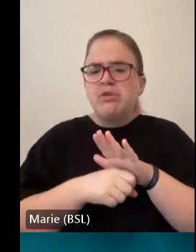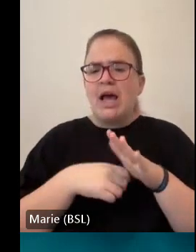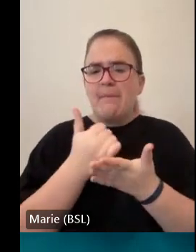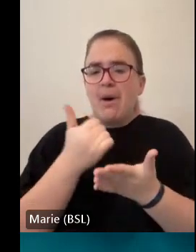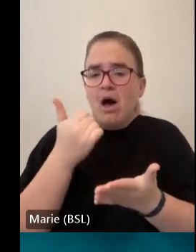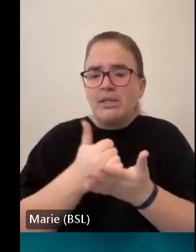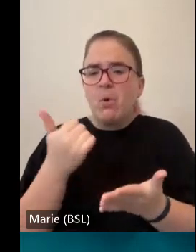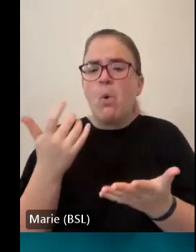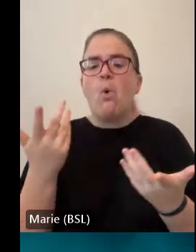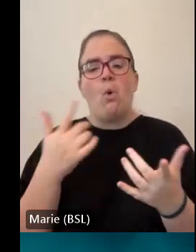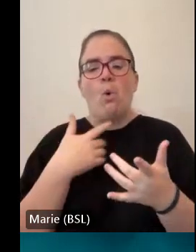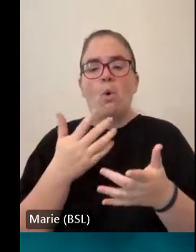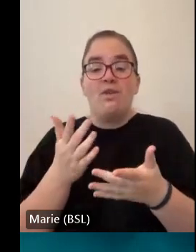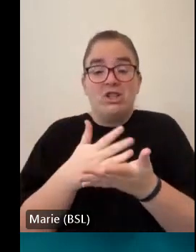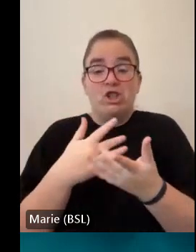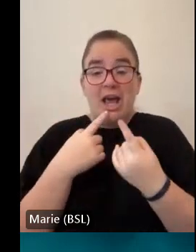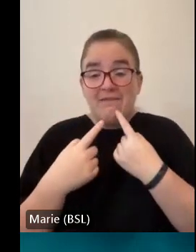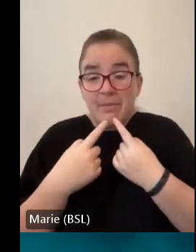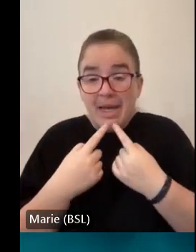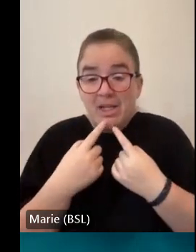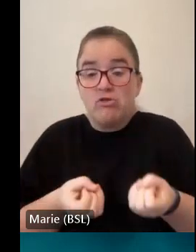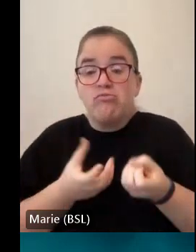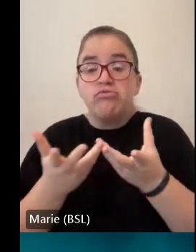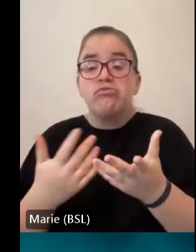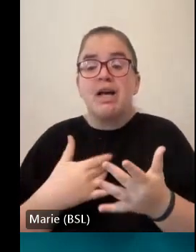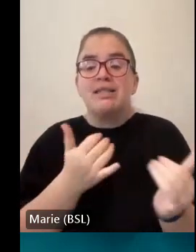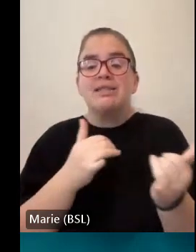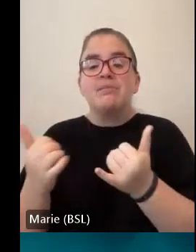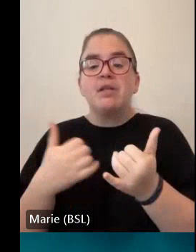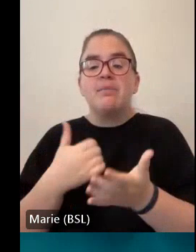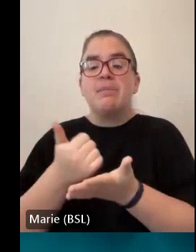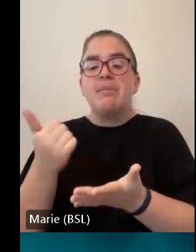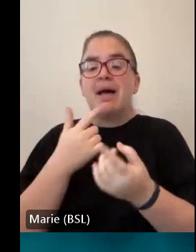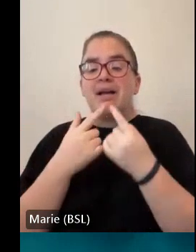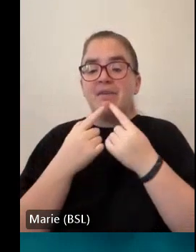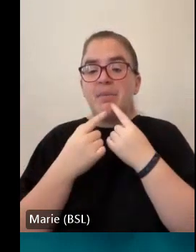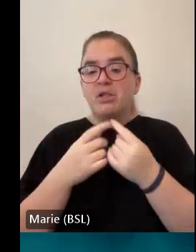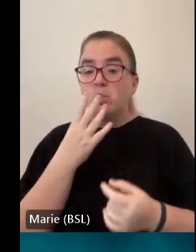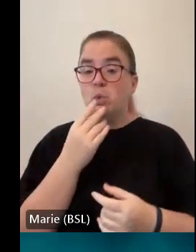share information. And and sometimes their bank accounts will then be used by